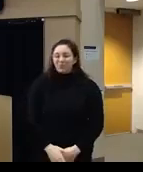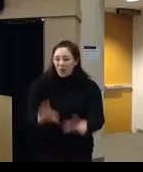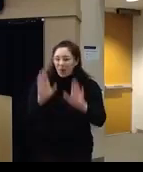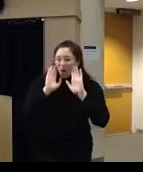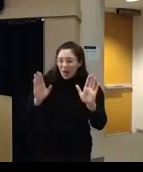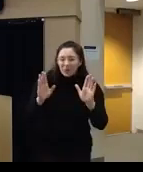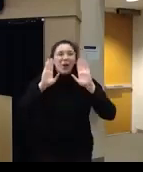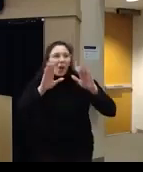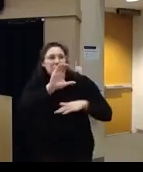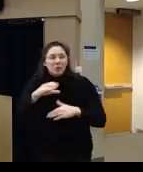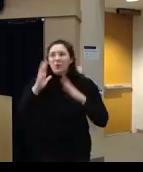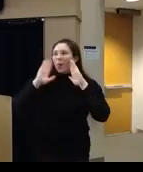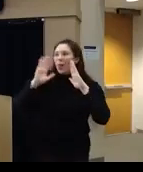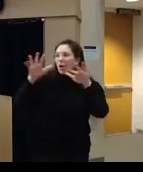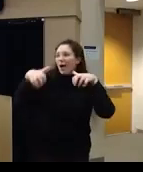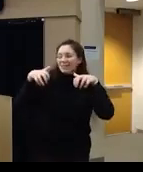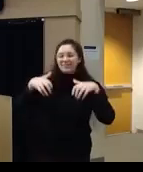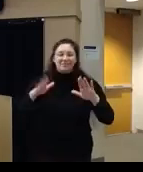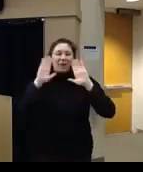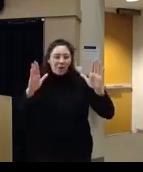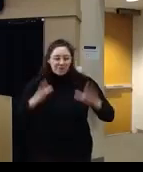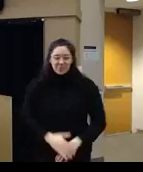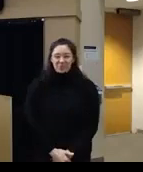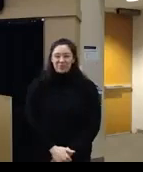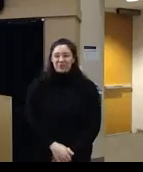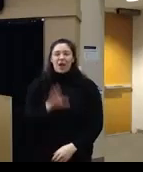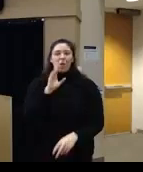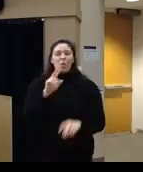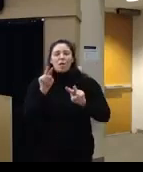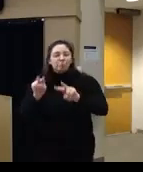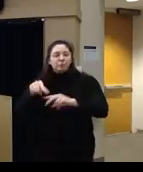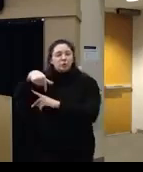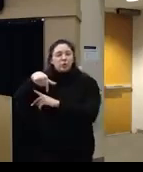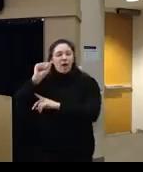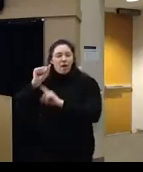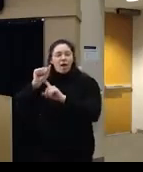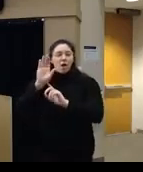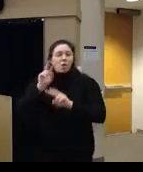Zoom participants but we welcome you all as well and I will be monitoring the Q&A once we hit that